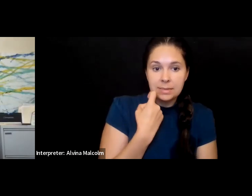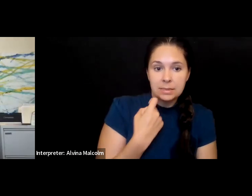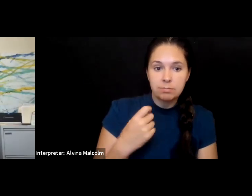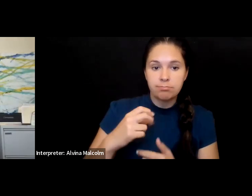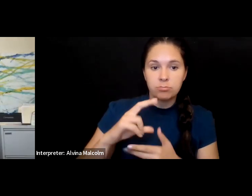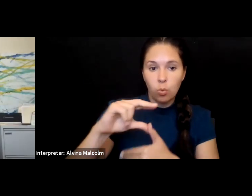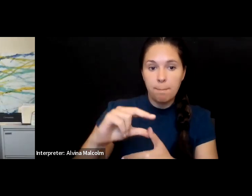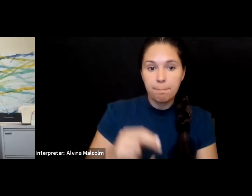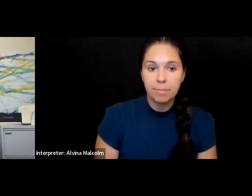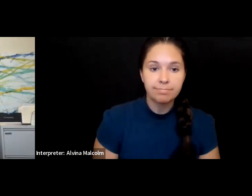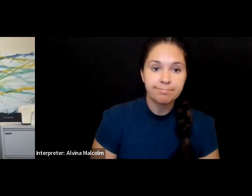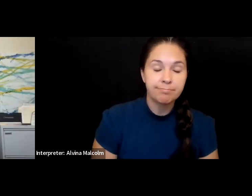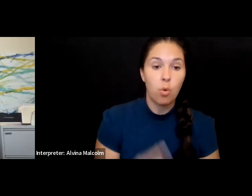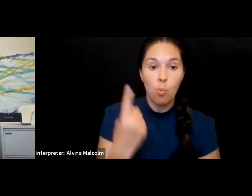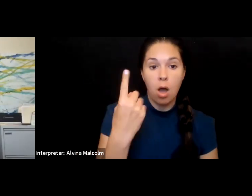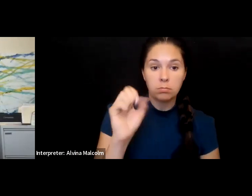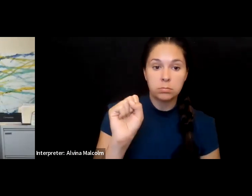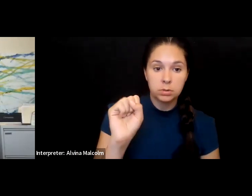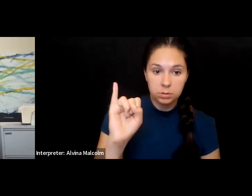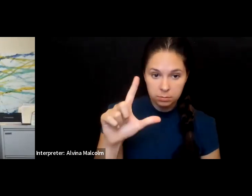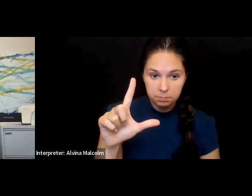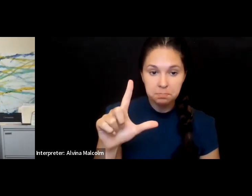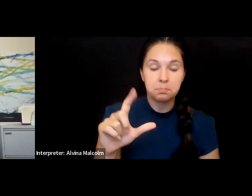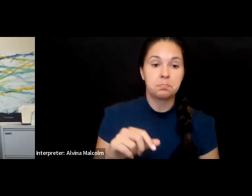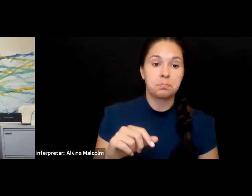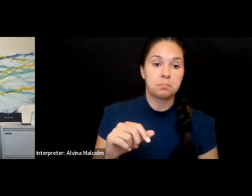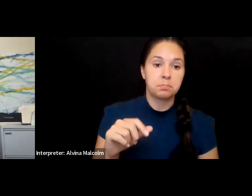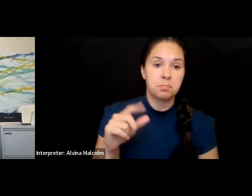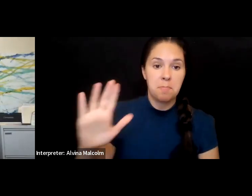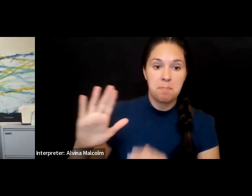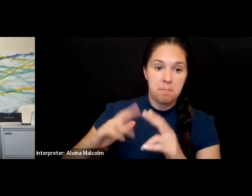your consumers for you because you might sustain serious damage? We had